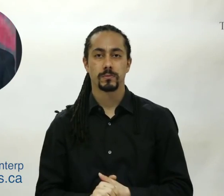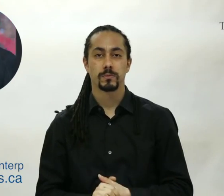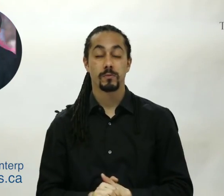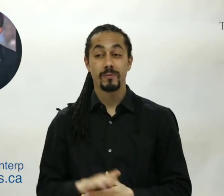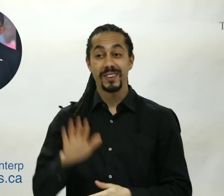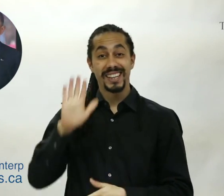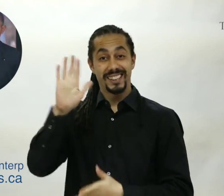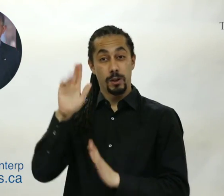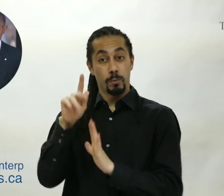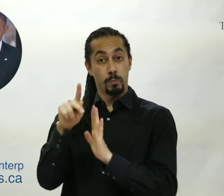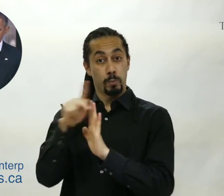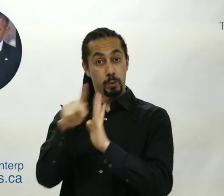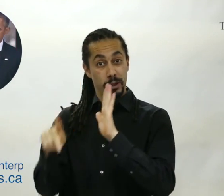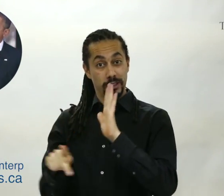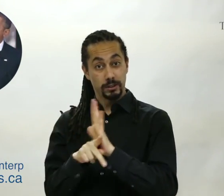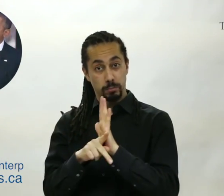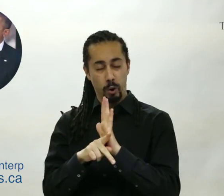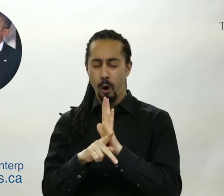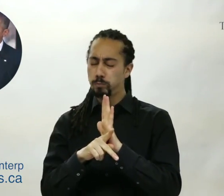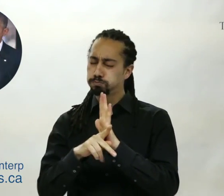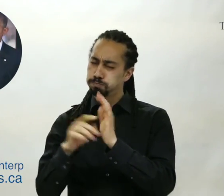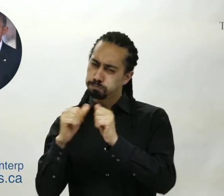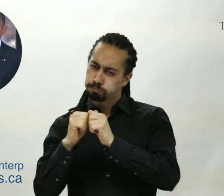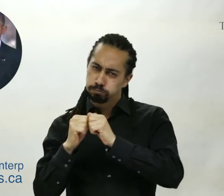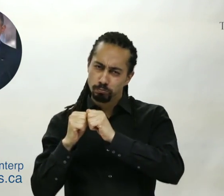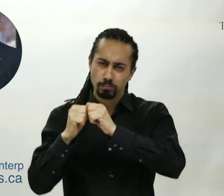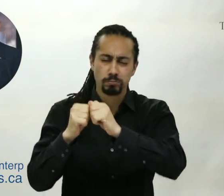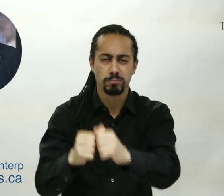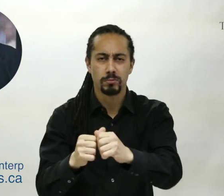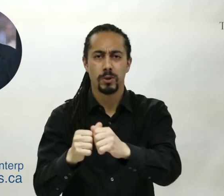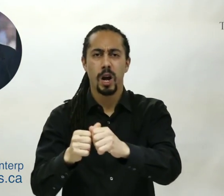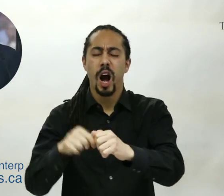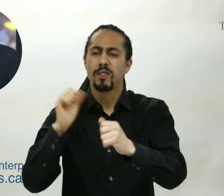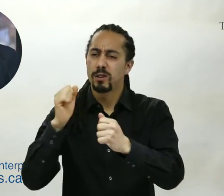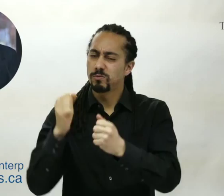he was unyielding, which is why he could rebuff offers of unconditional release